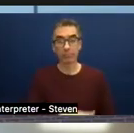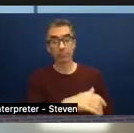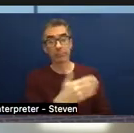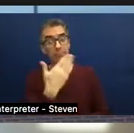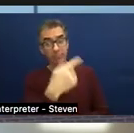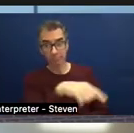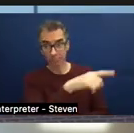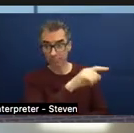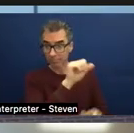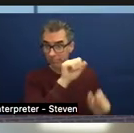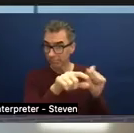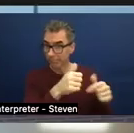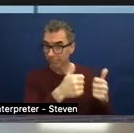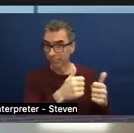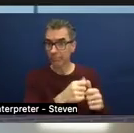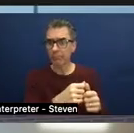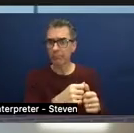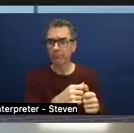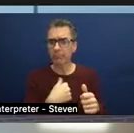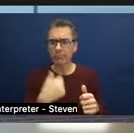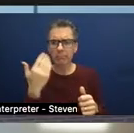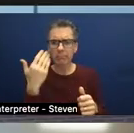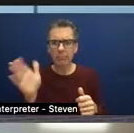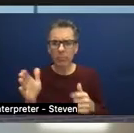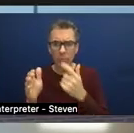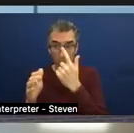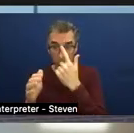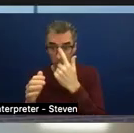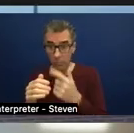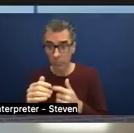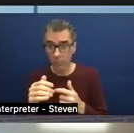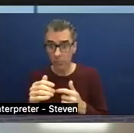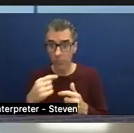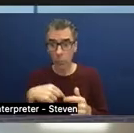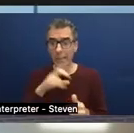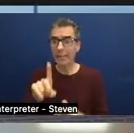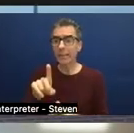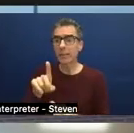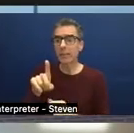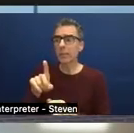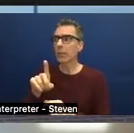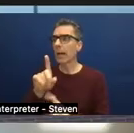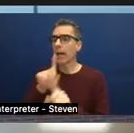And then I'm not sure if we addressed, I know you mentioned Jill's comment she asked about at 14th